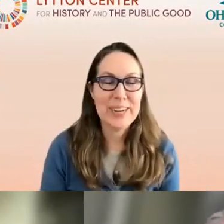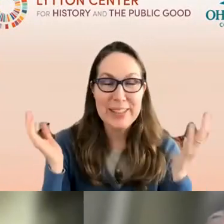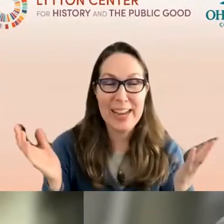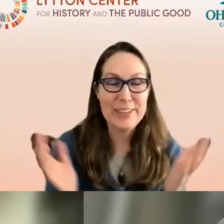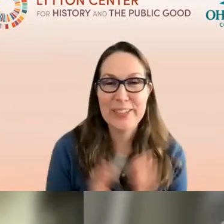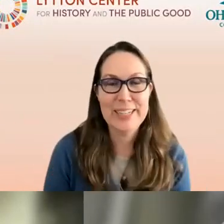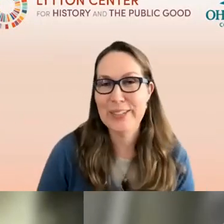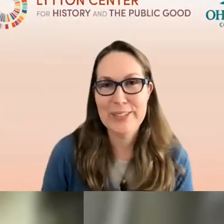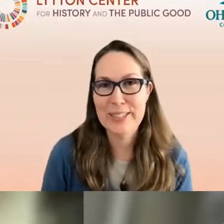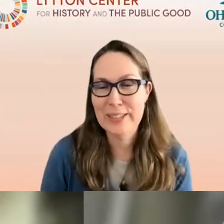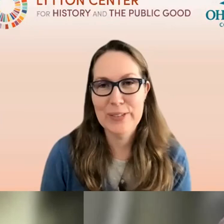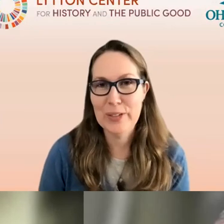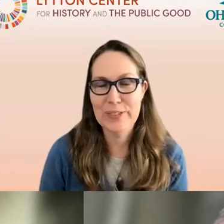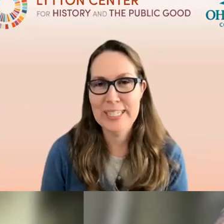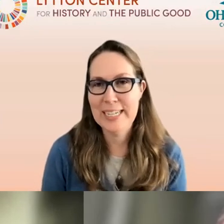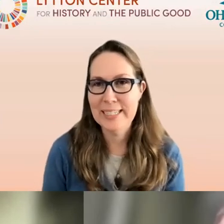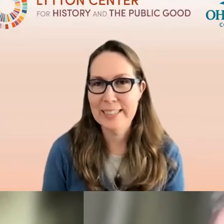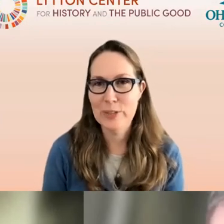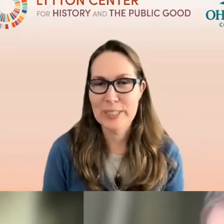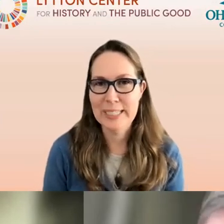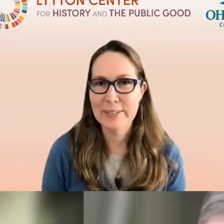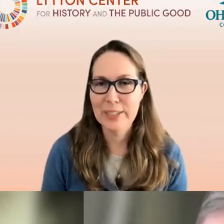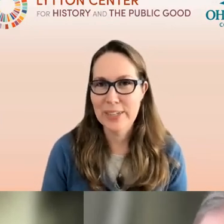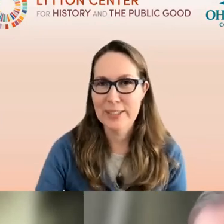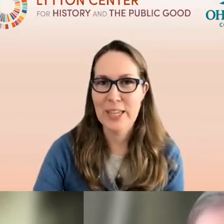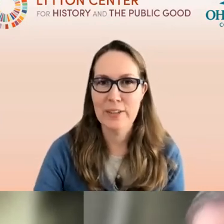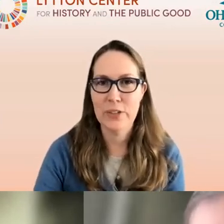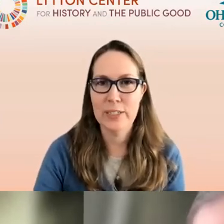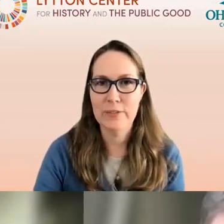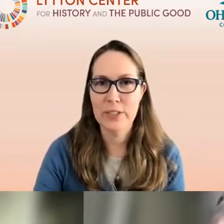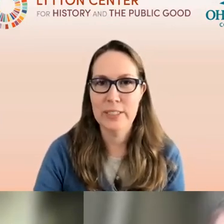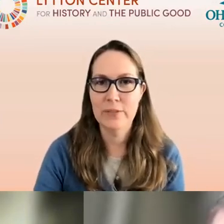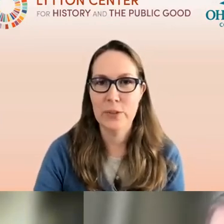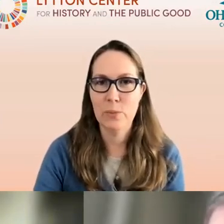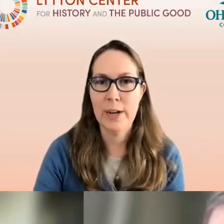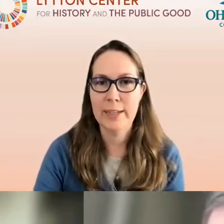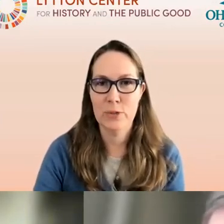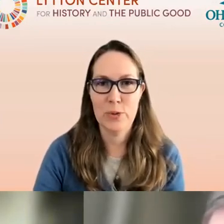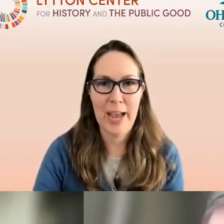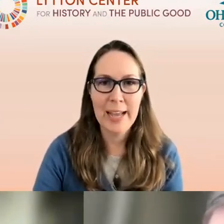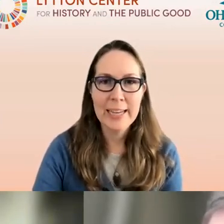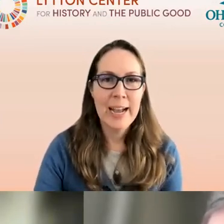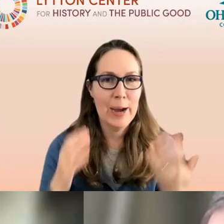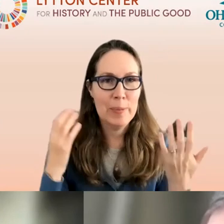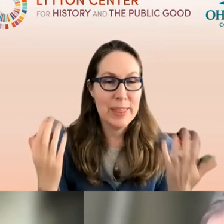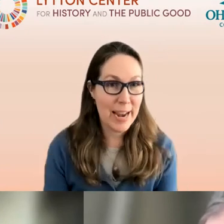Great. Thank you for the answer, that was so fantastic, it was really, really fun. So thank you for walking us through that.